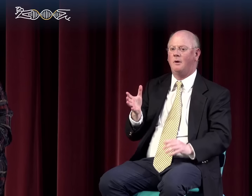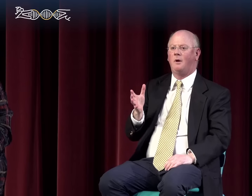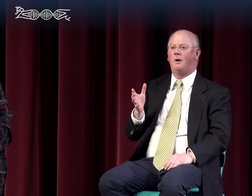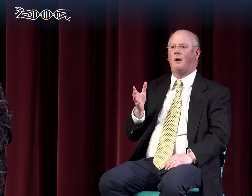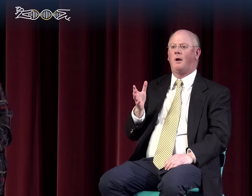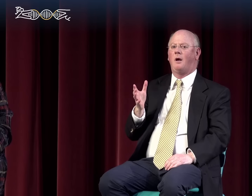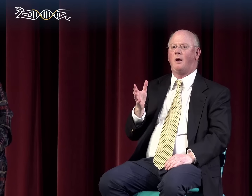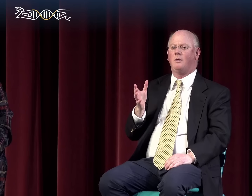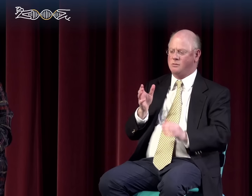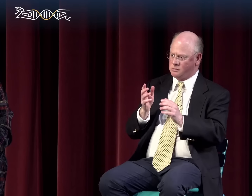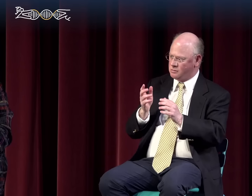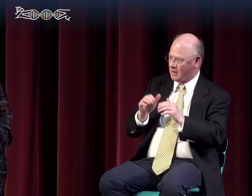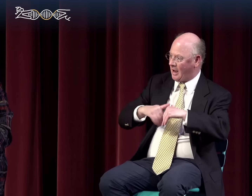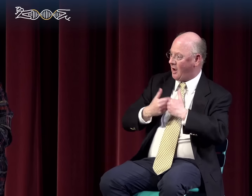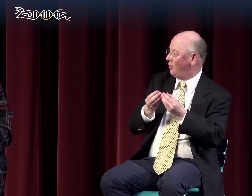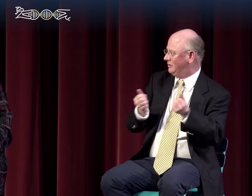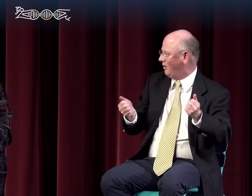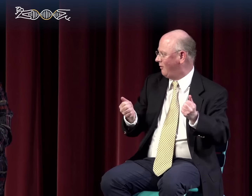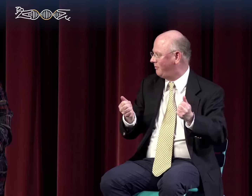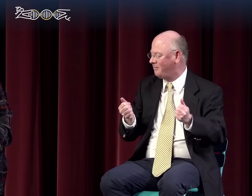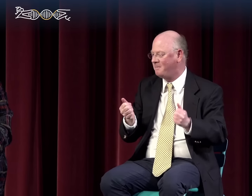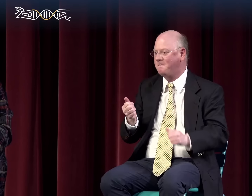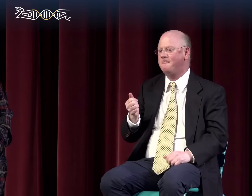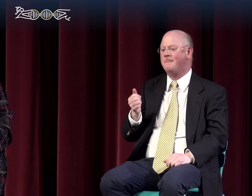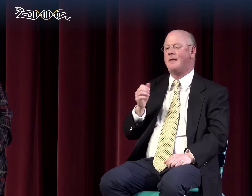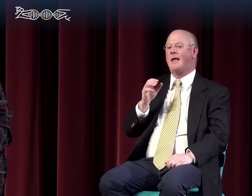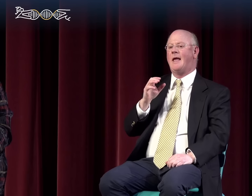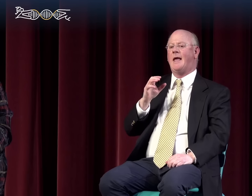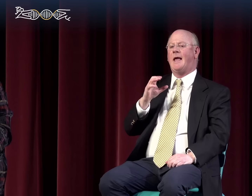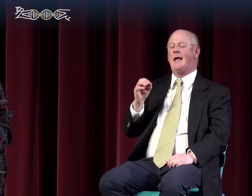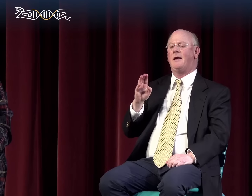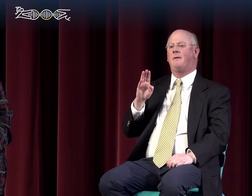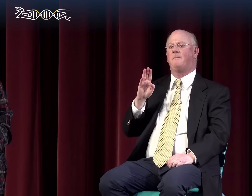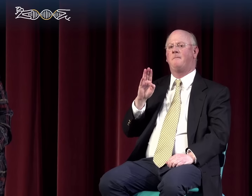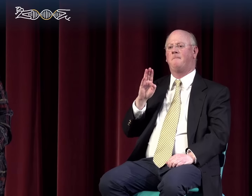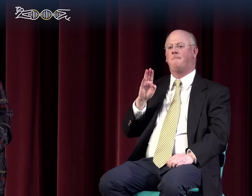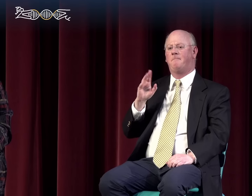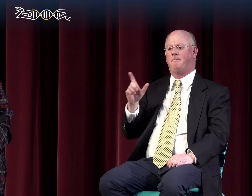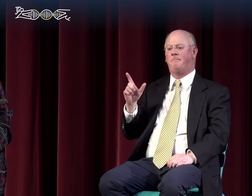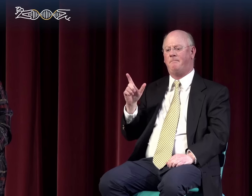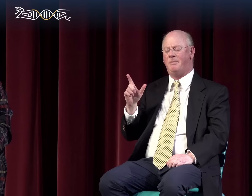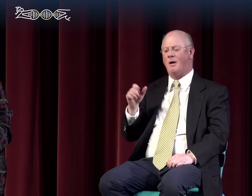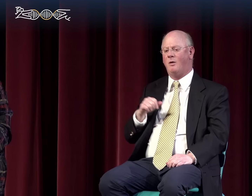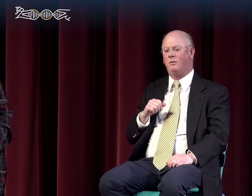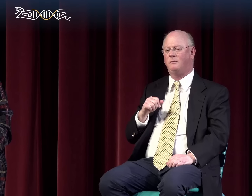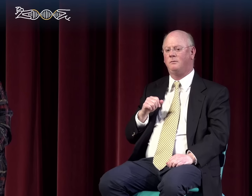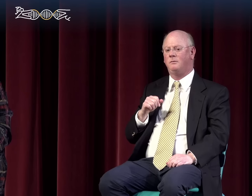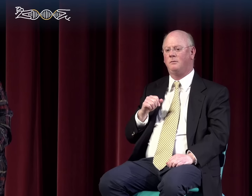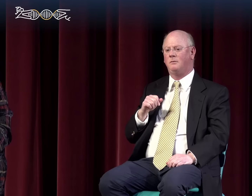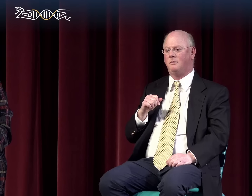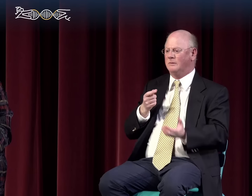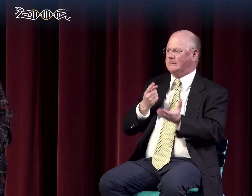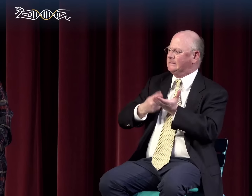marry Deaf people, and that it would breed nothing but disaster. He was looking to solve this problem.